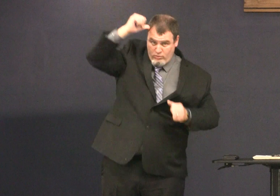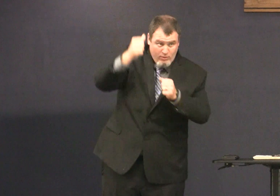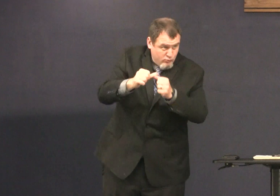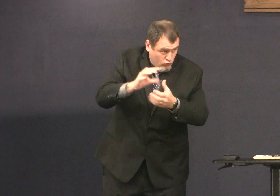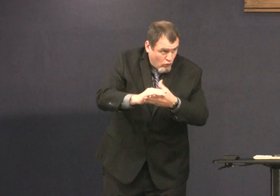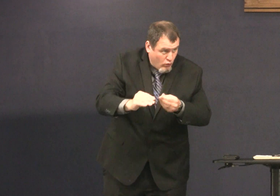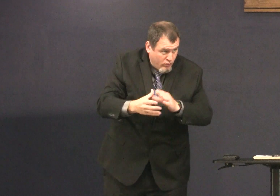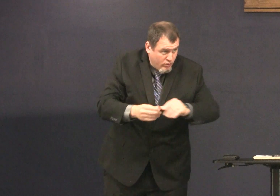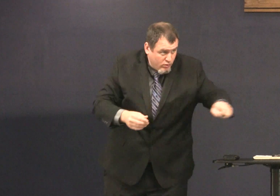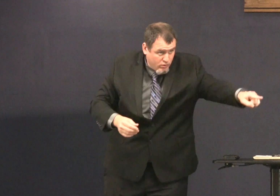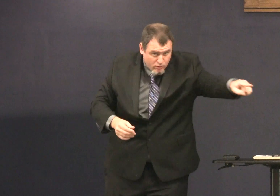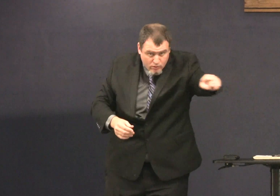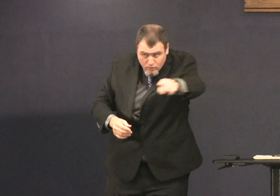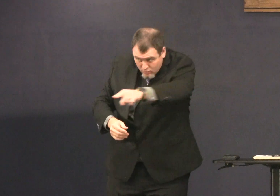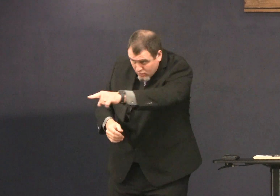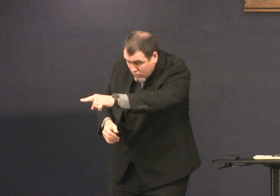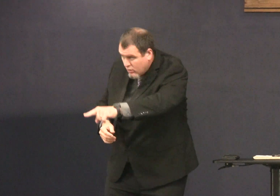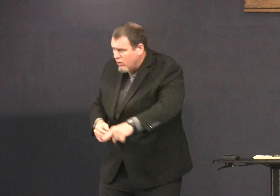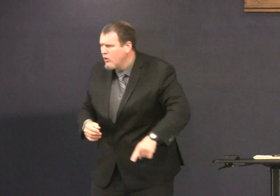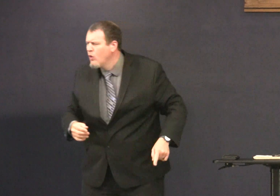anyone remember that story